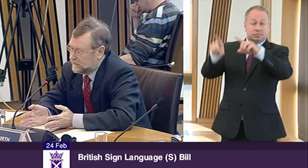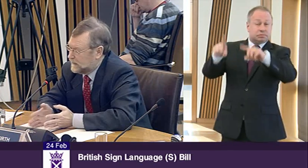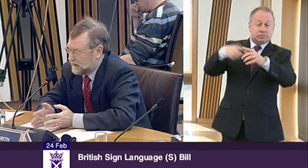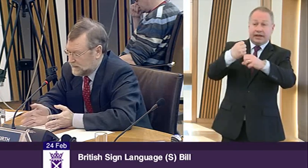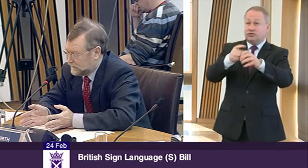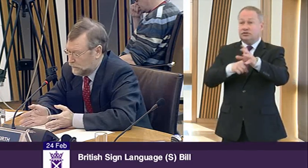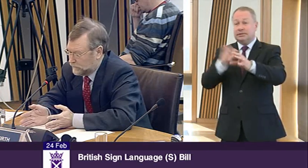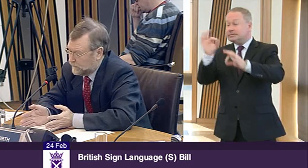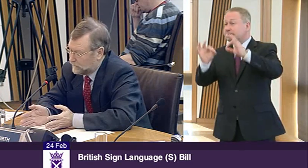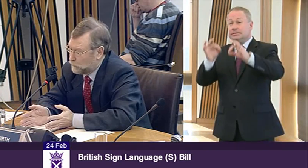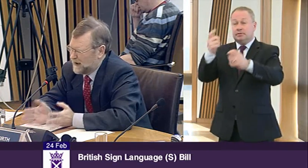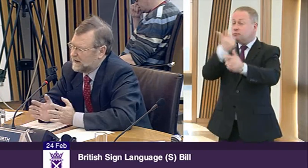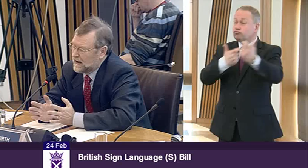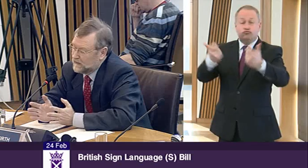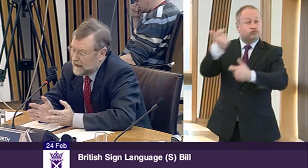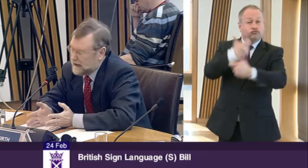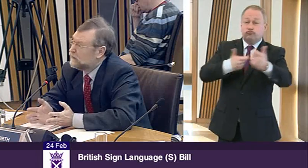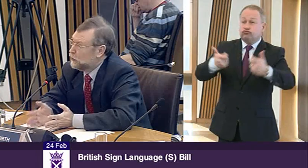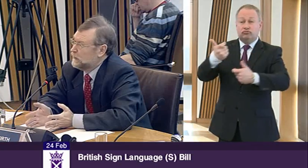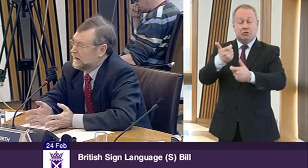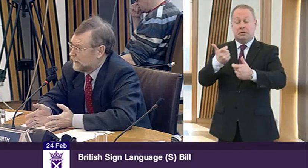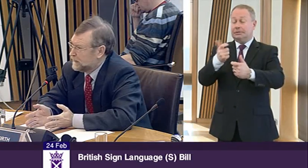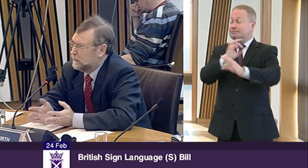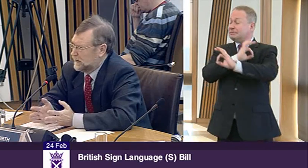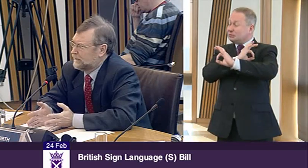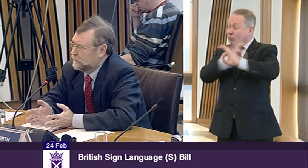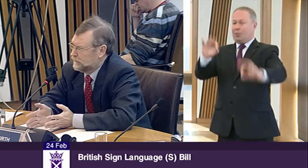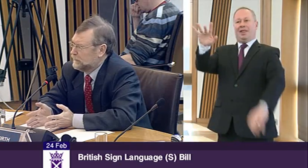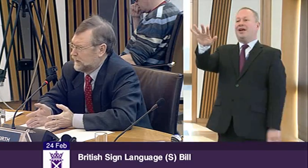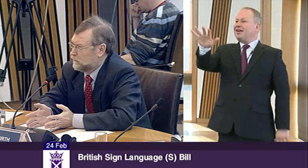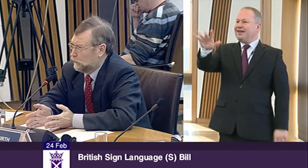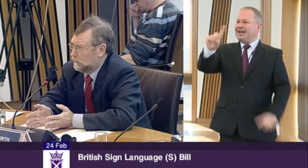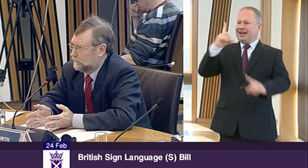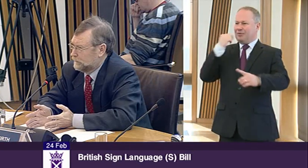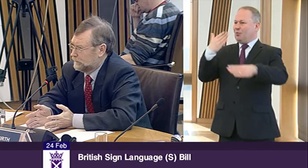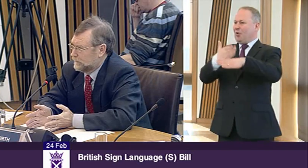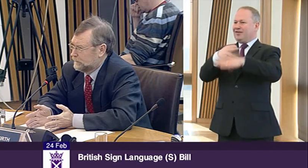agencies and have sought far and wide. There is no one in Grampian who can fulfil that role.